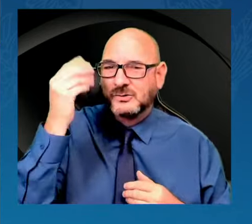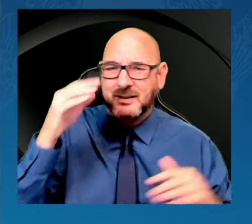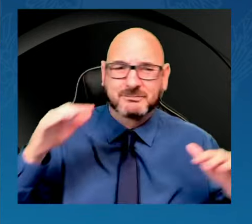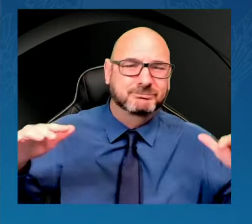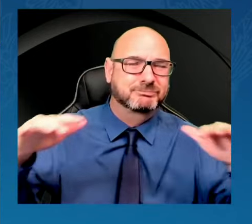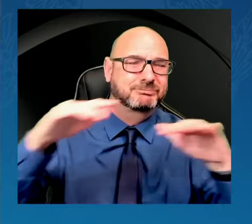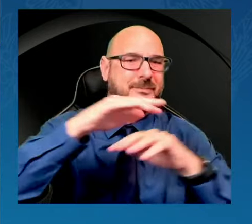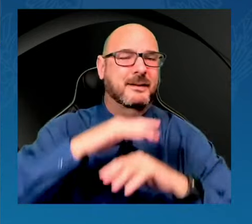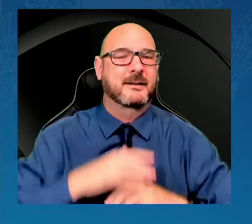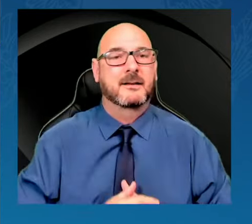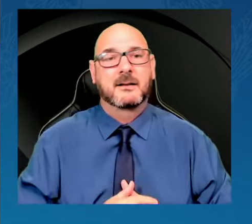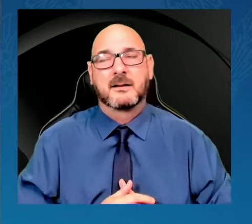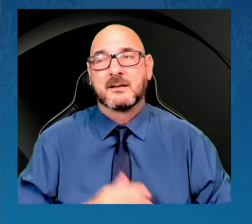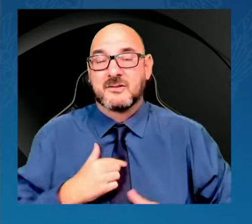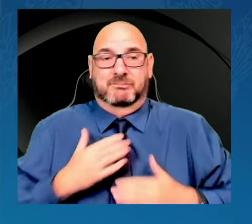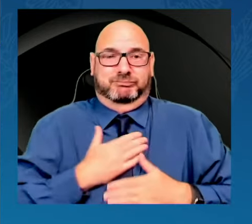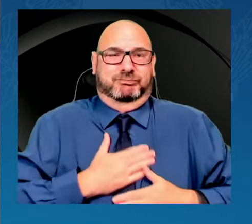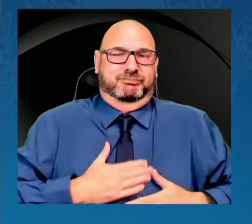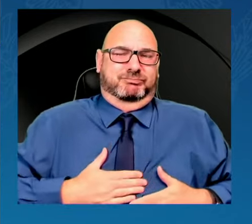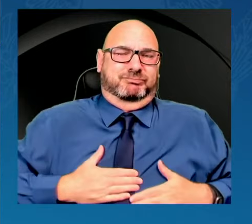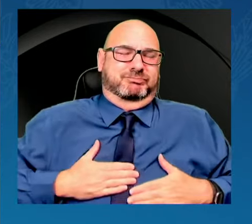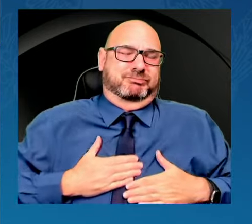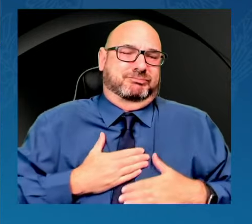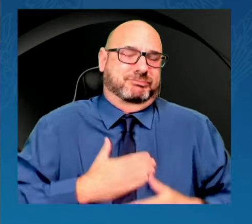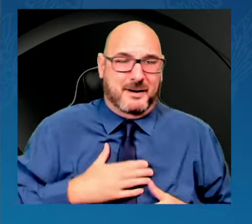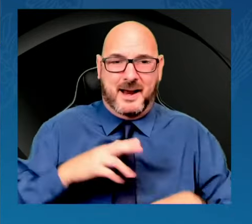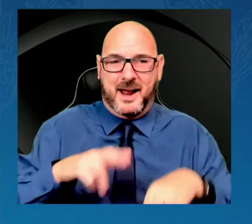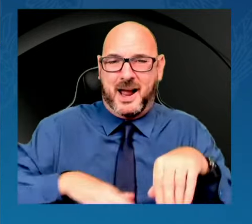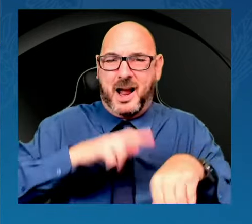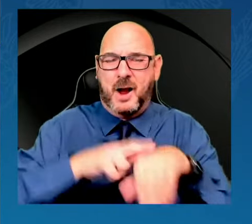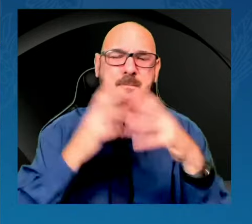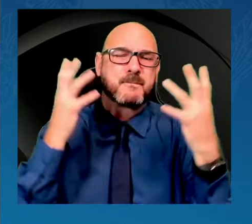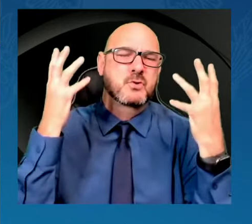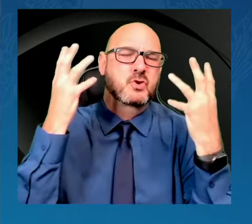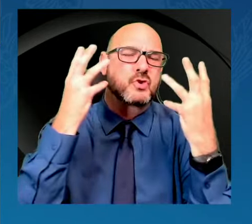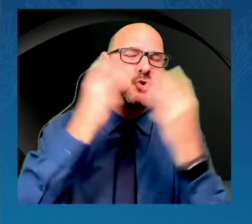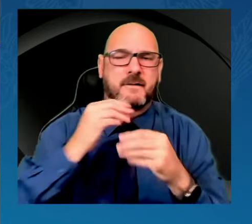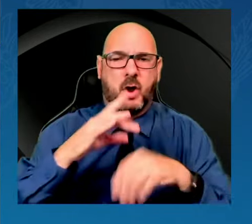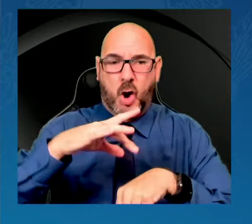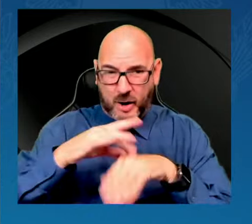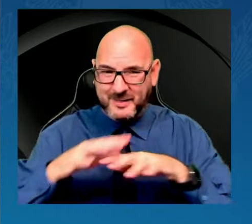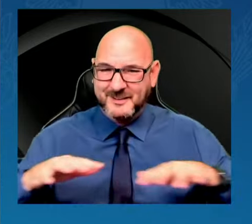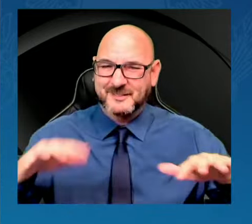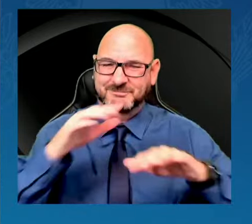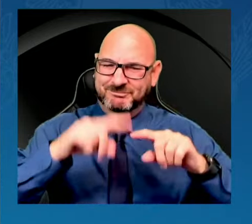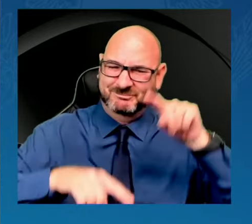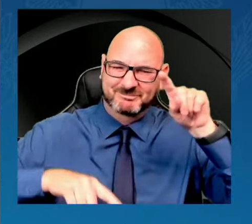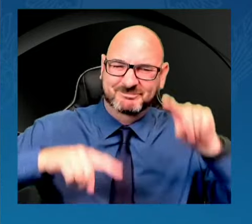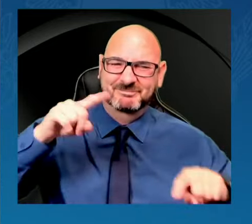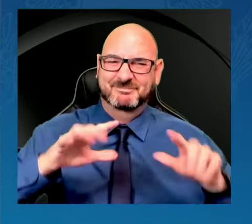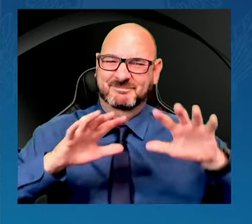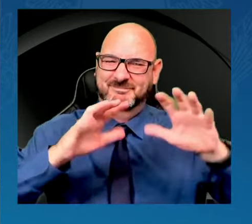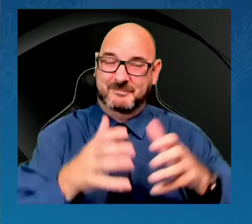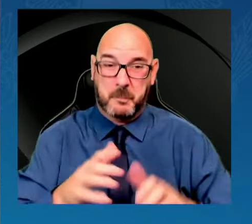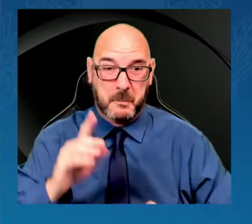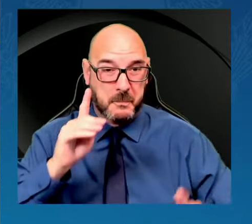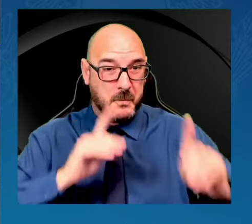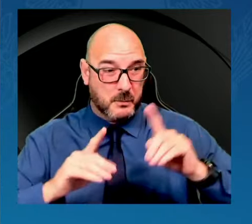for the natural beauty of our planet and the diverse global population that cherishes it. But I've also experienced firsthand